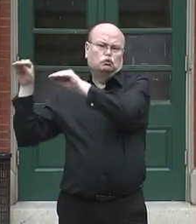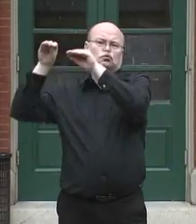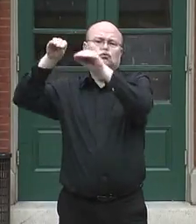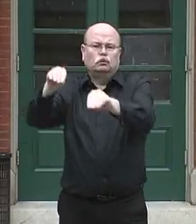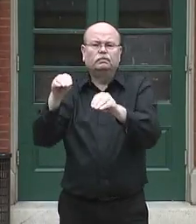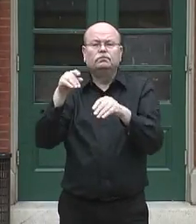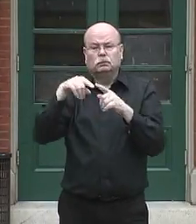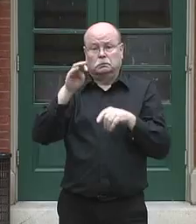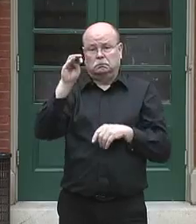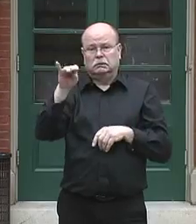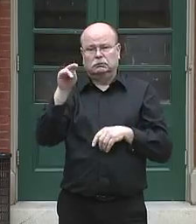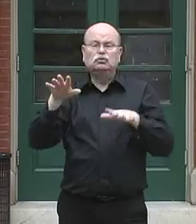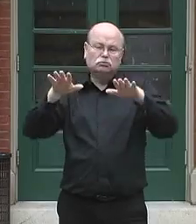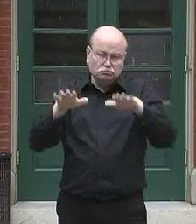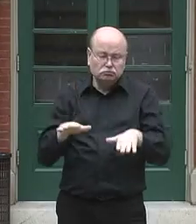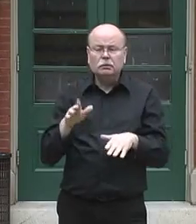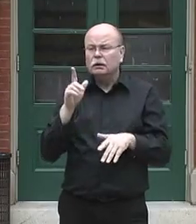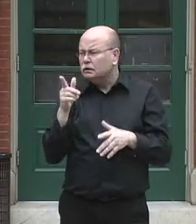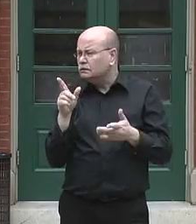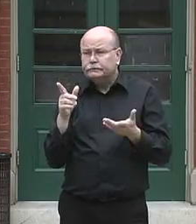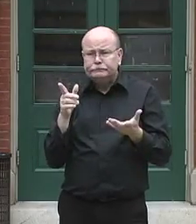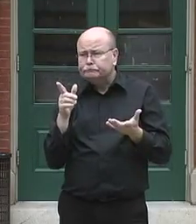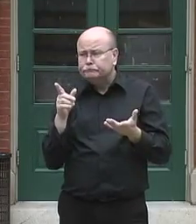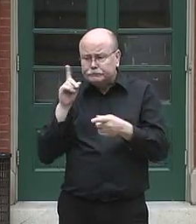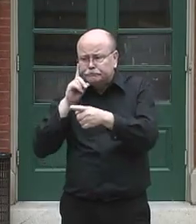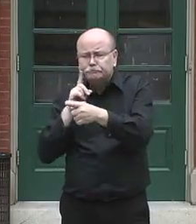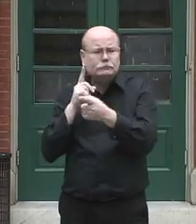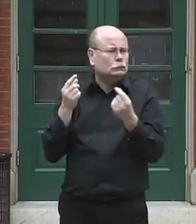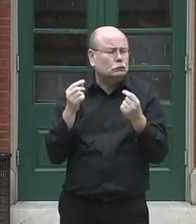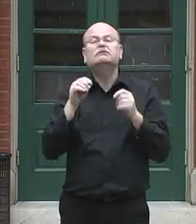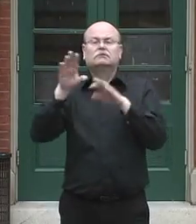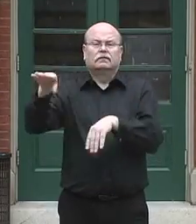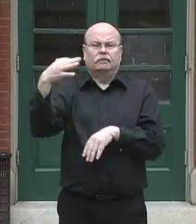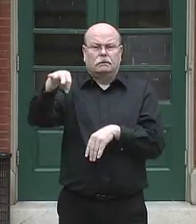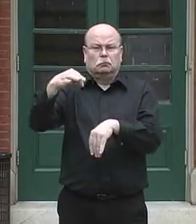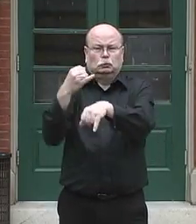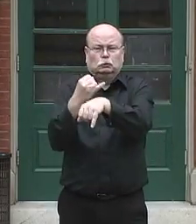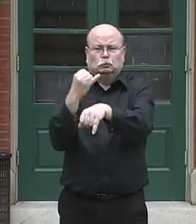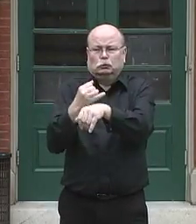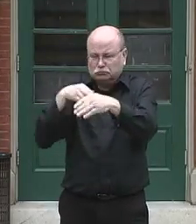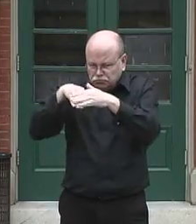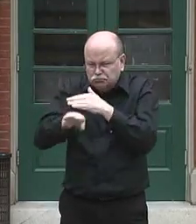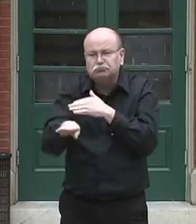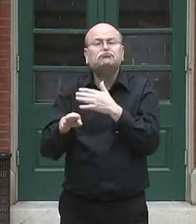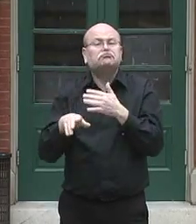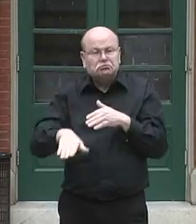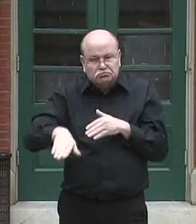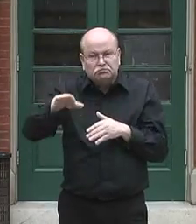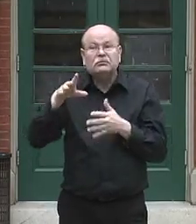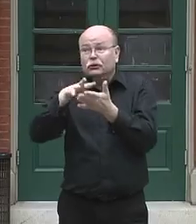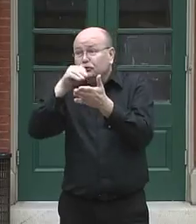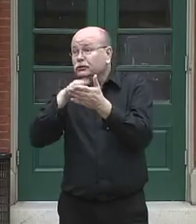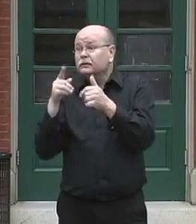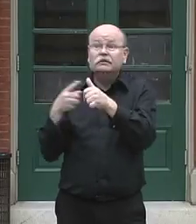His family ended up settling in Minnesota, and they sent him to the Minnesota School for the Deaf in Faribault.